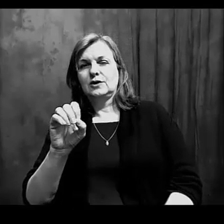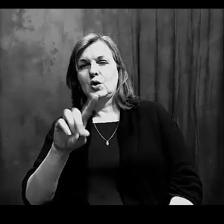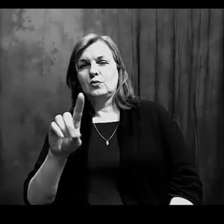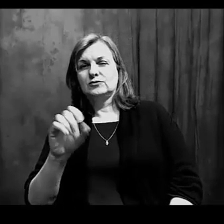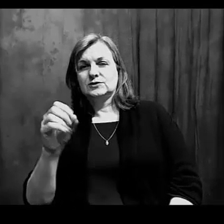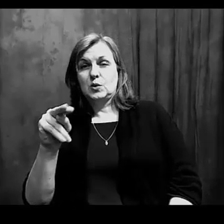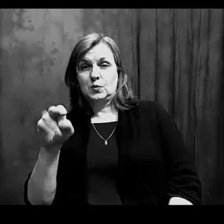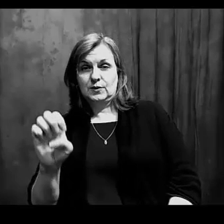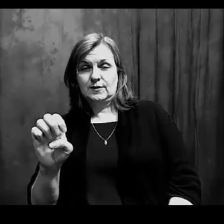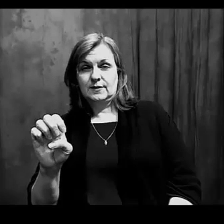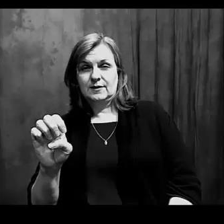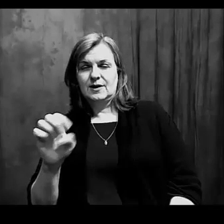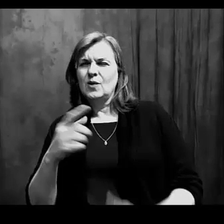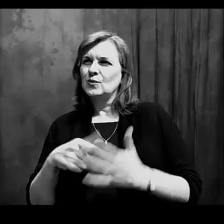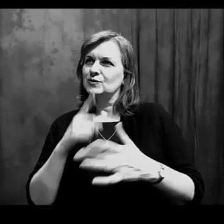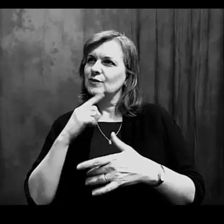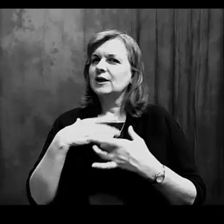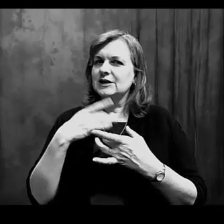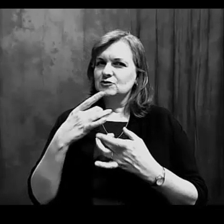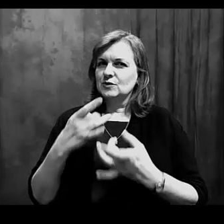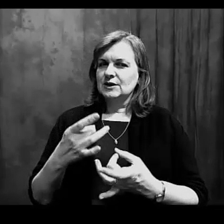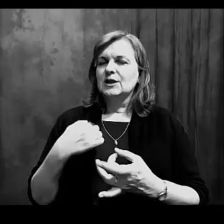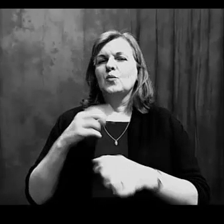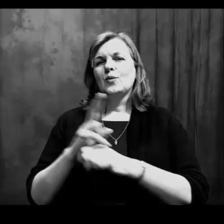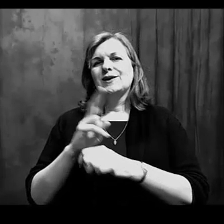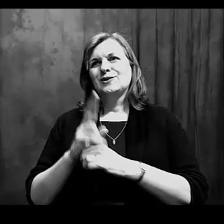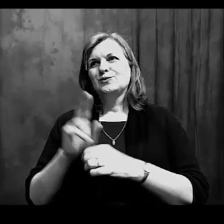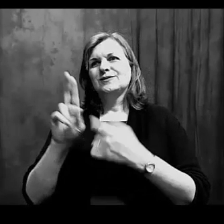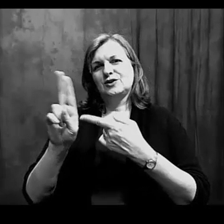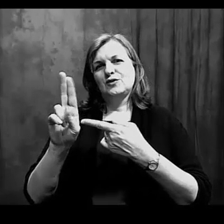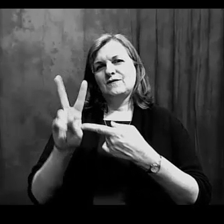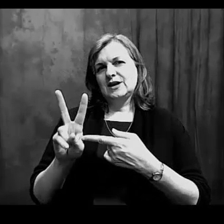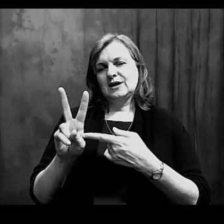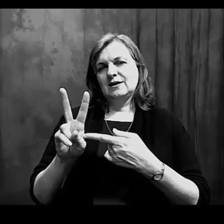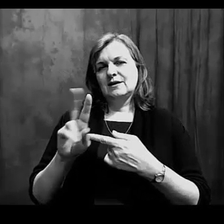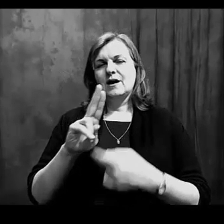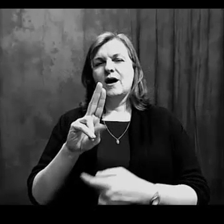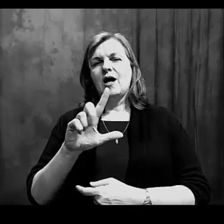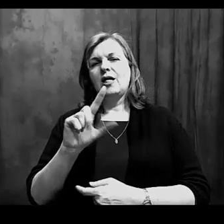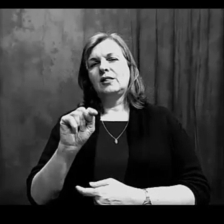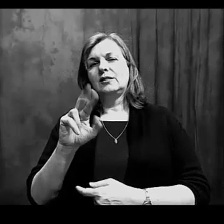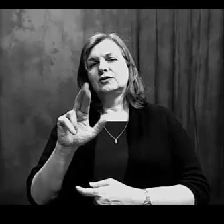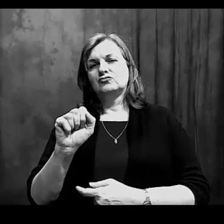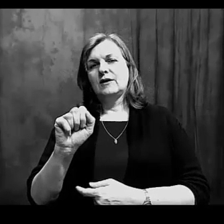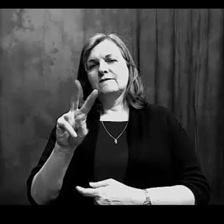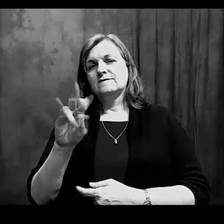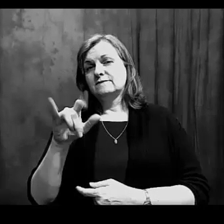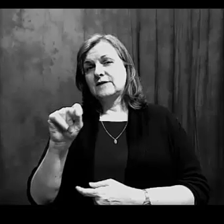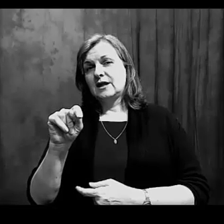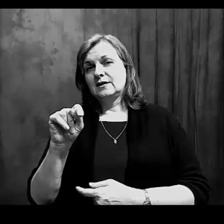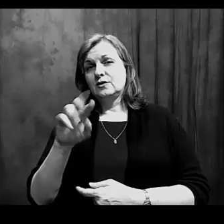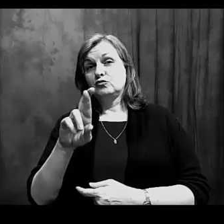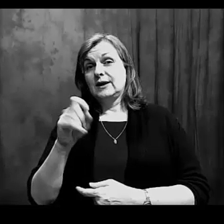and the intriguing part of this is we actually use UV or ultraviolet radiation